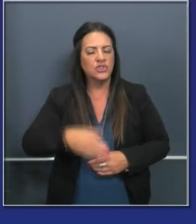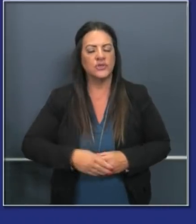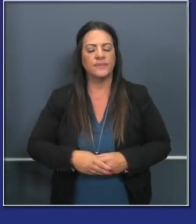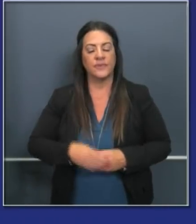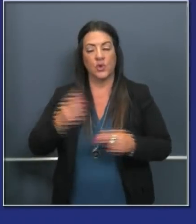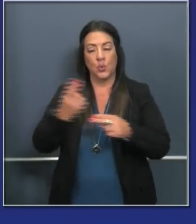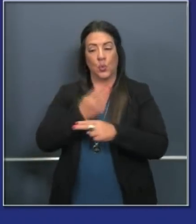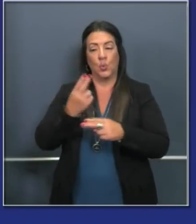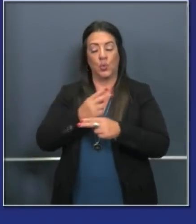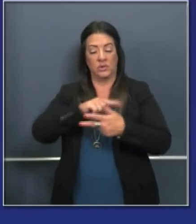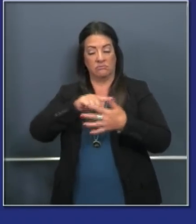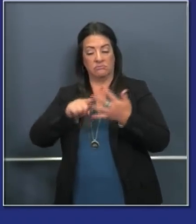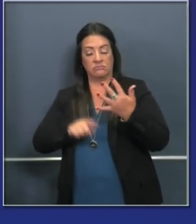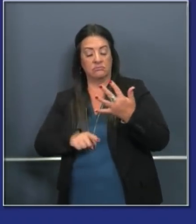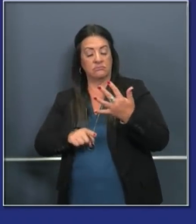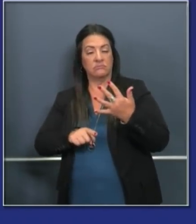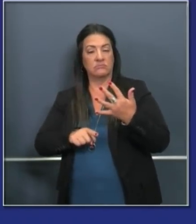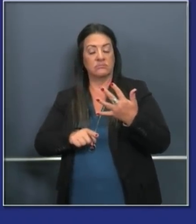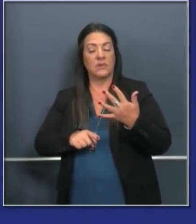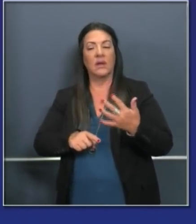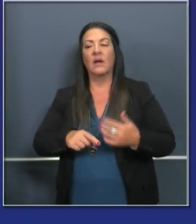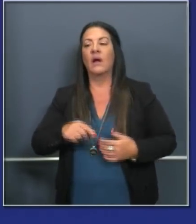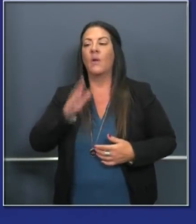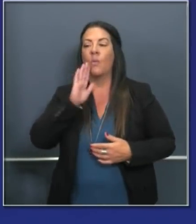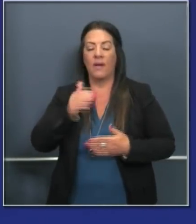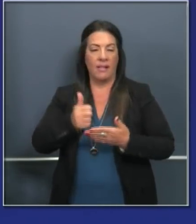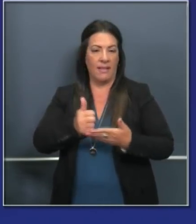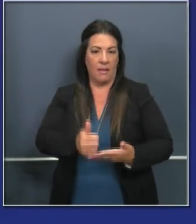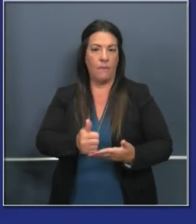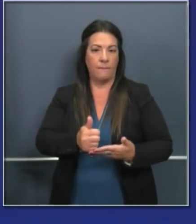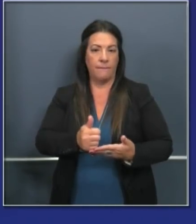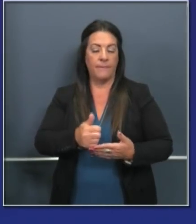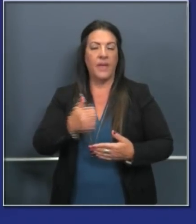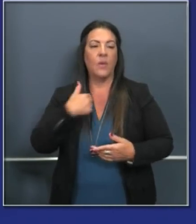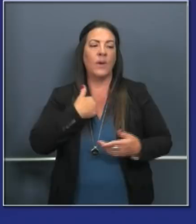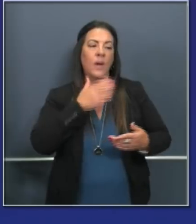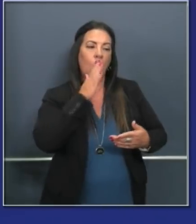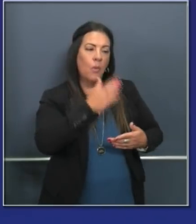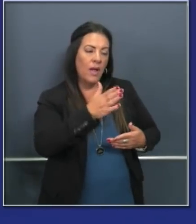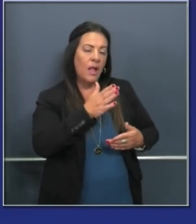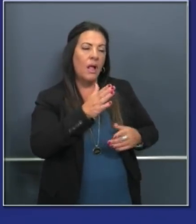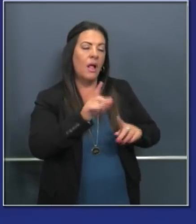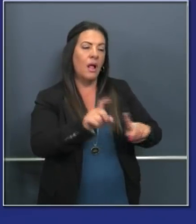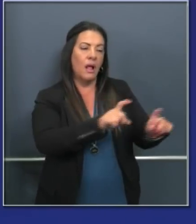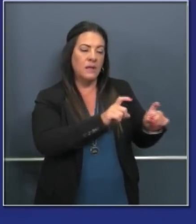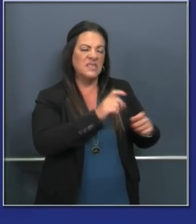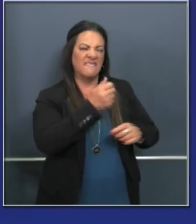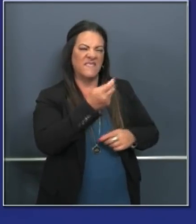CHOICES FOR TODAY TO HELP US PLAN FOR THE FUTURE AND BETWEEN THESE VARIOUS TOOLS WE